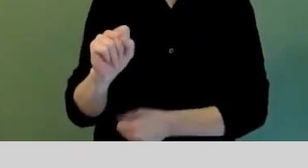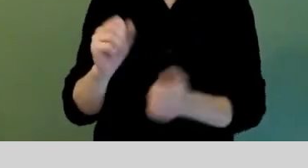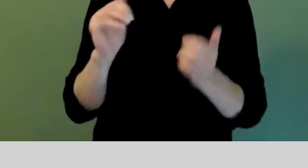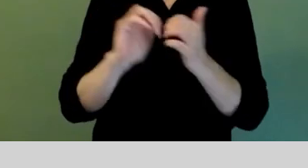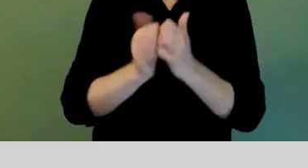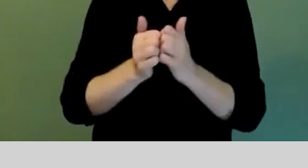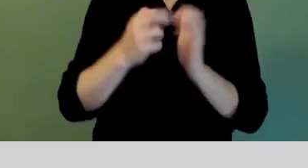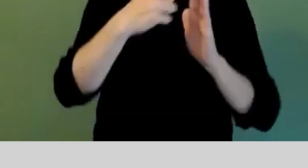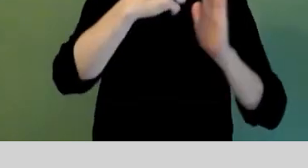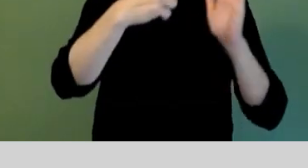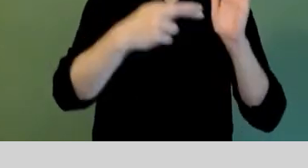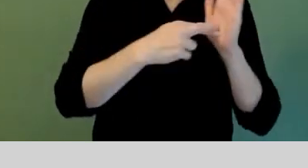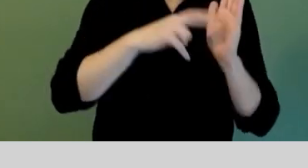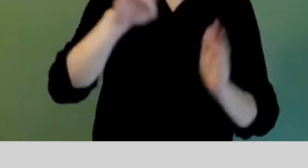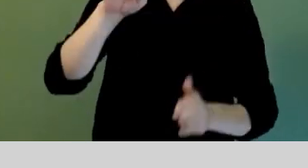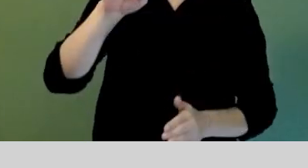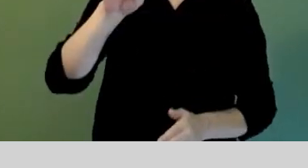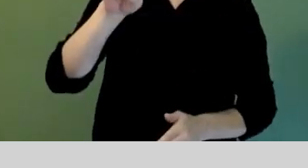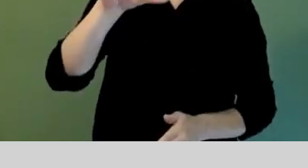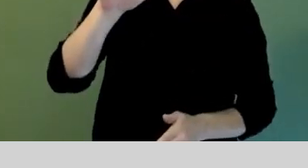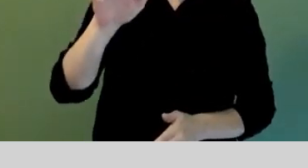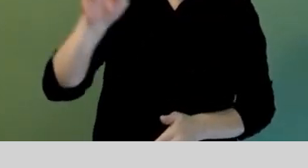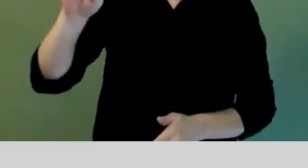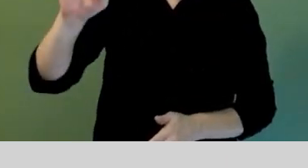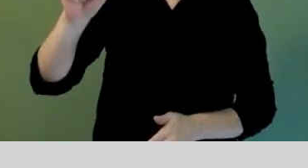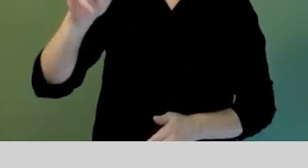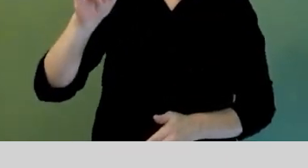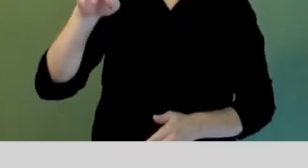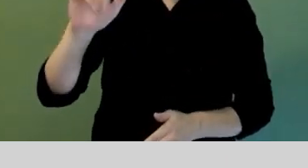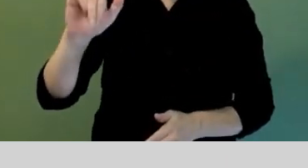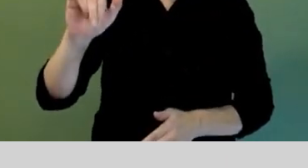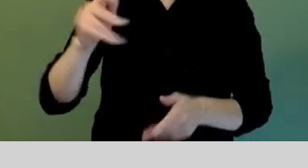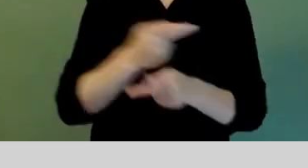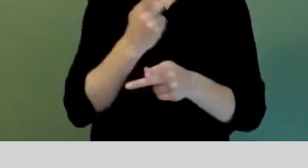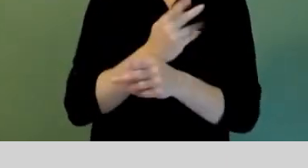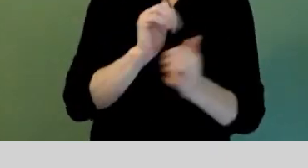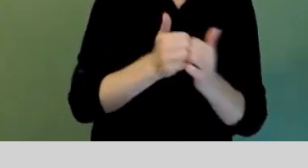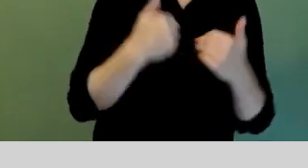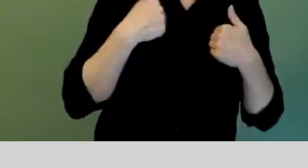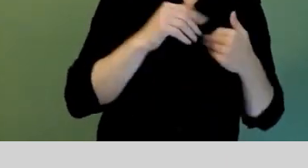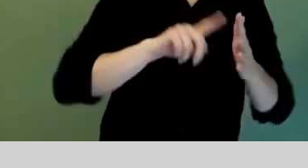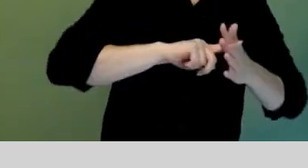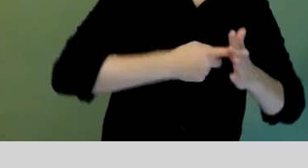to figure out how to get from a set of source artifacts to a shippable artifact. So to develop a tool workflow